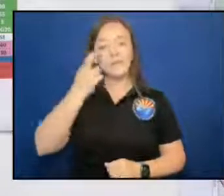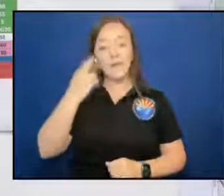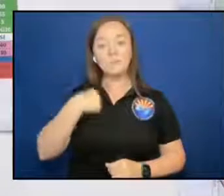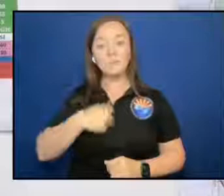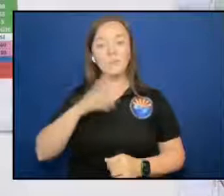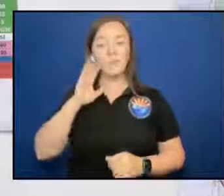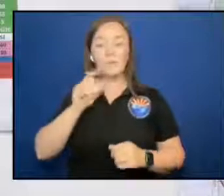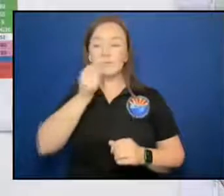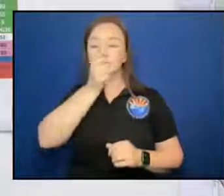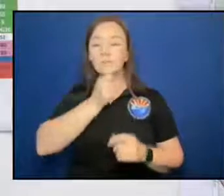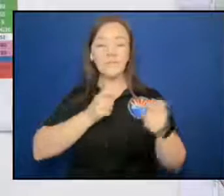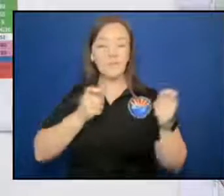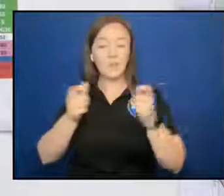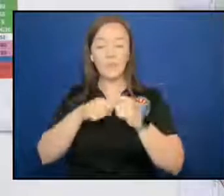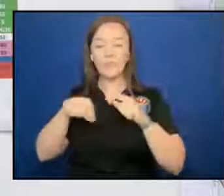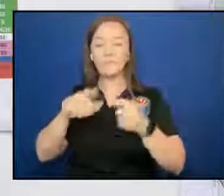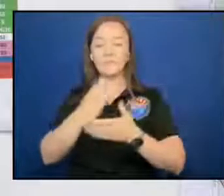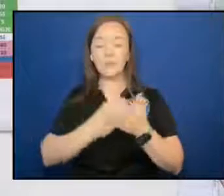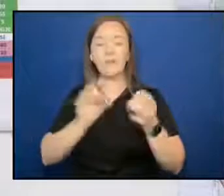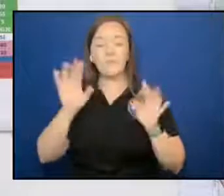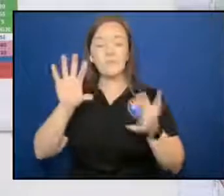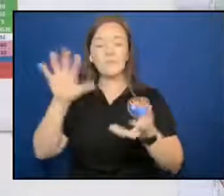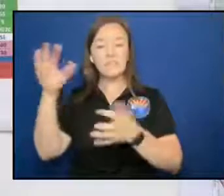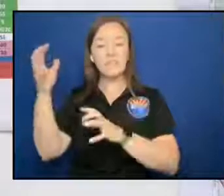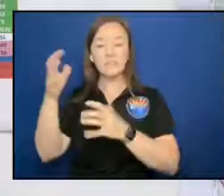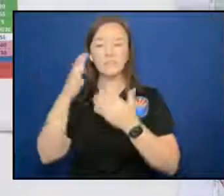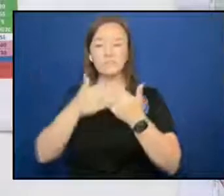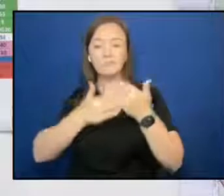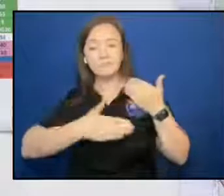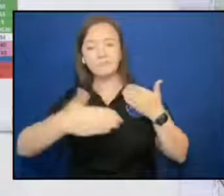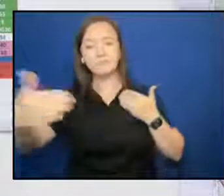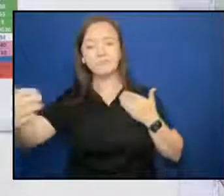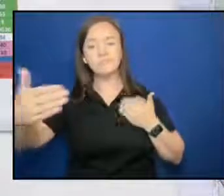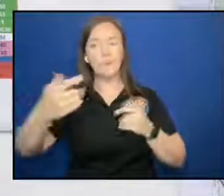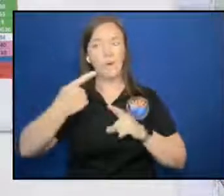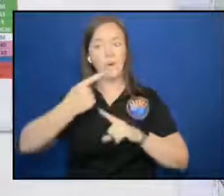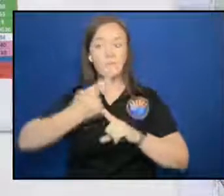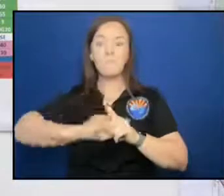HAVE BEEN ALLOWED TO GO BACK HOME AND THAT IS RESIDENCE